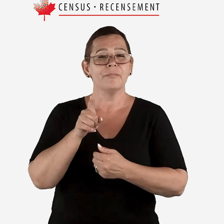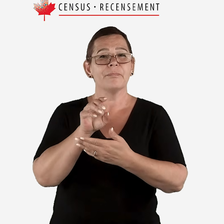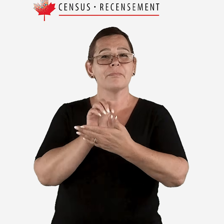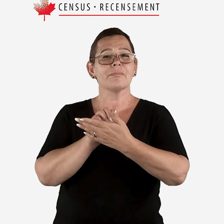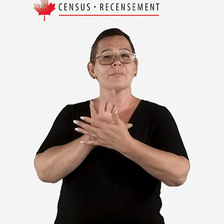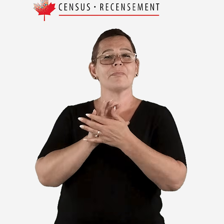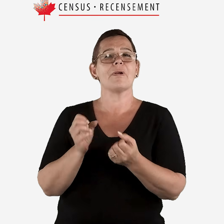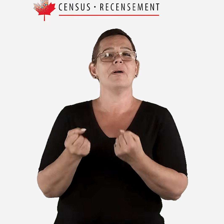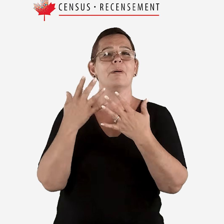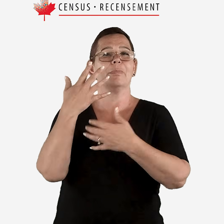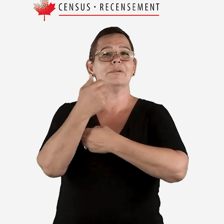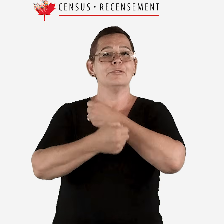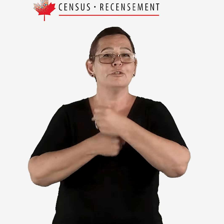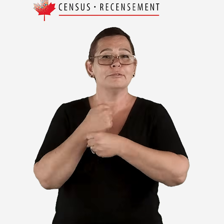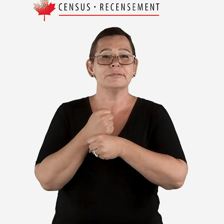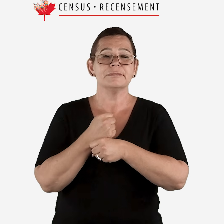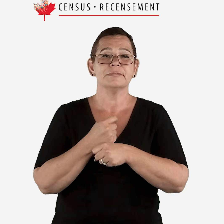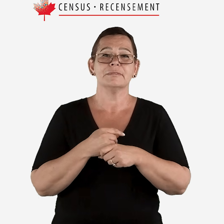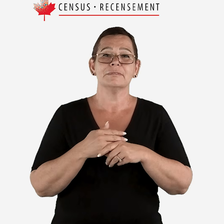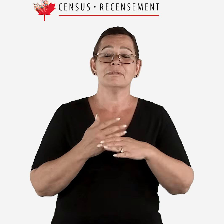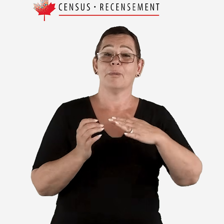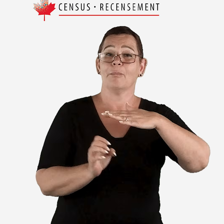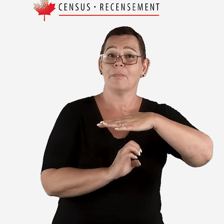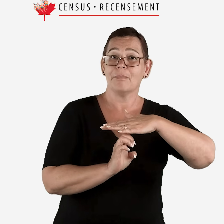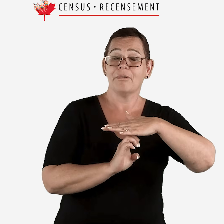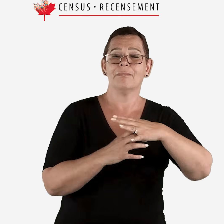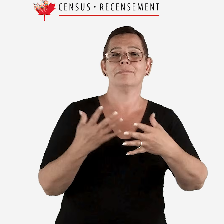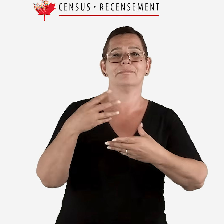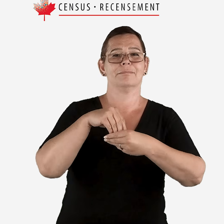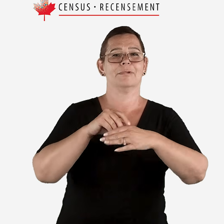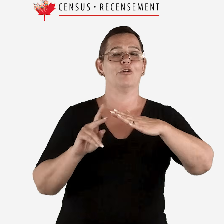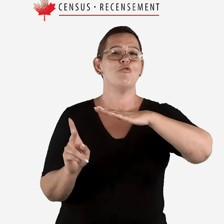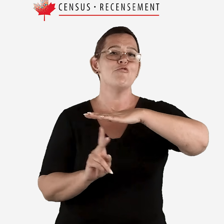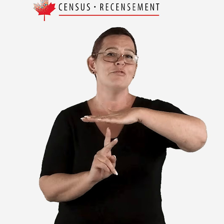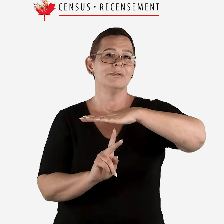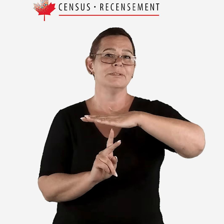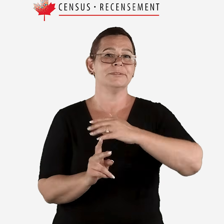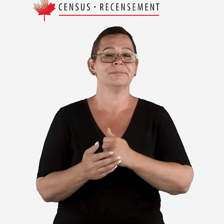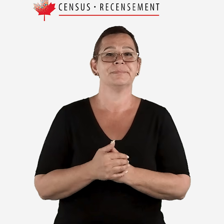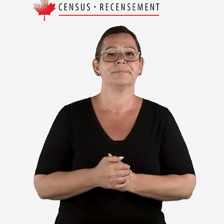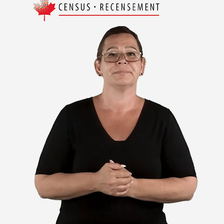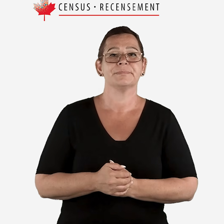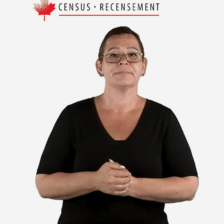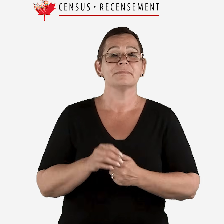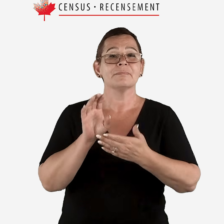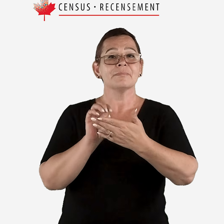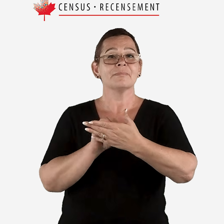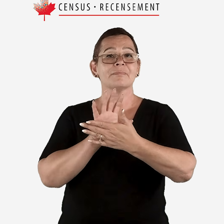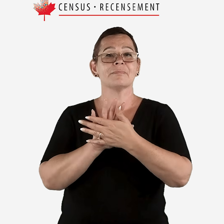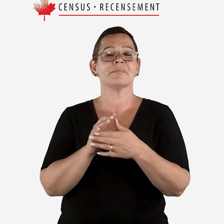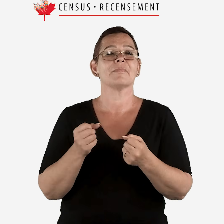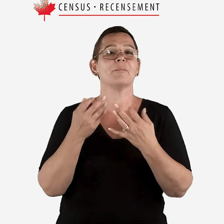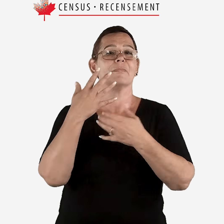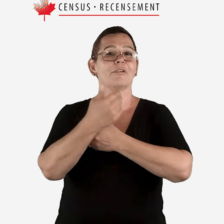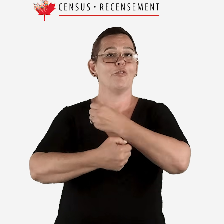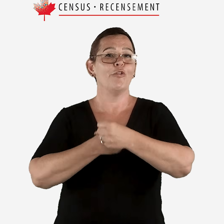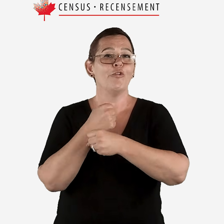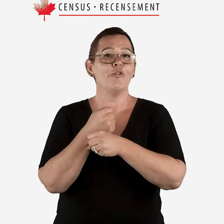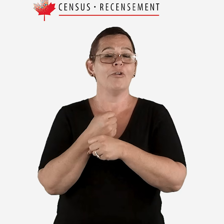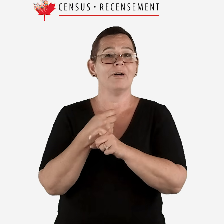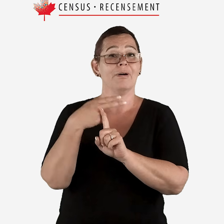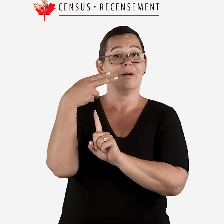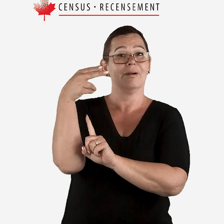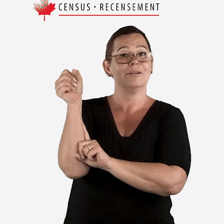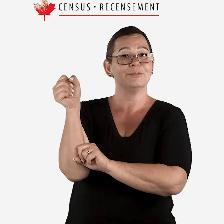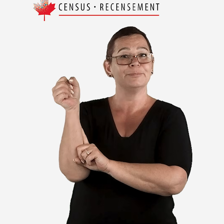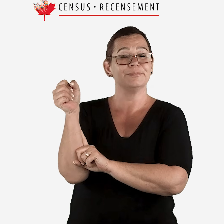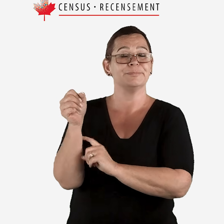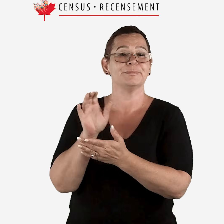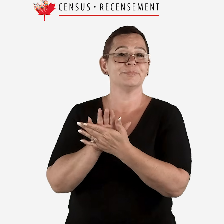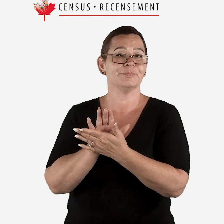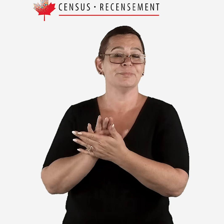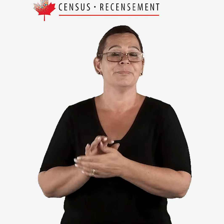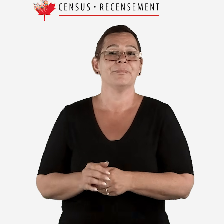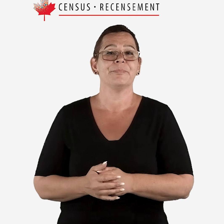Write-in field: Number of years in primary schooling (including kindergarten) Write-in field: Number of years in secondary schooling